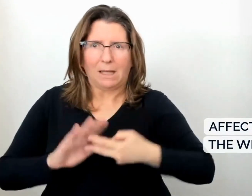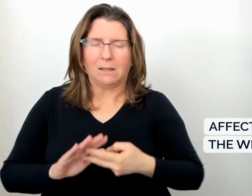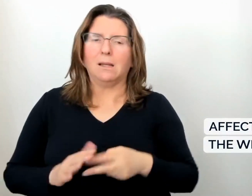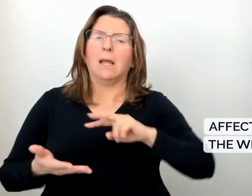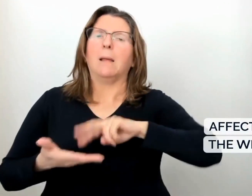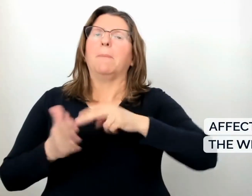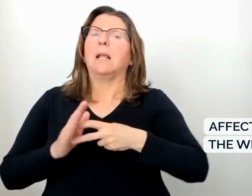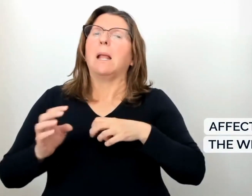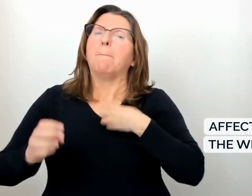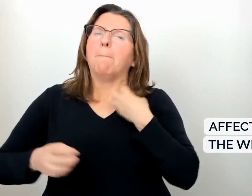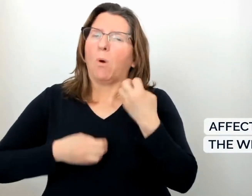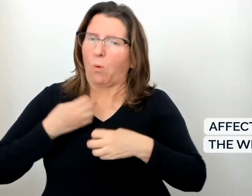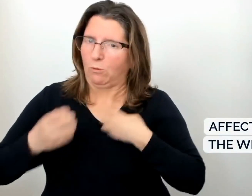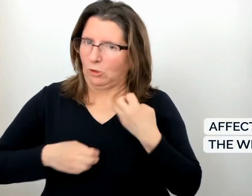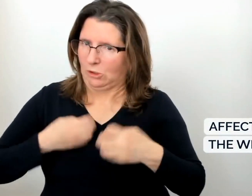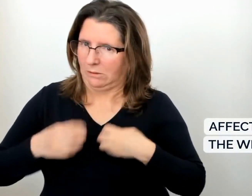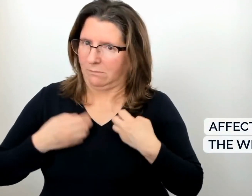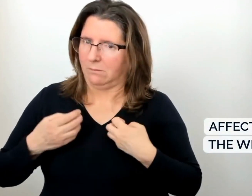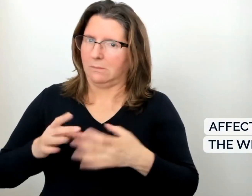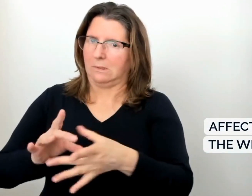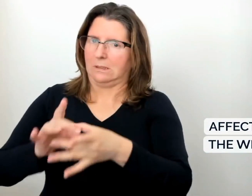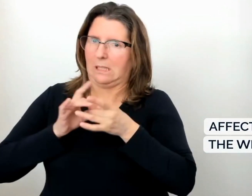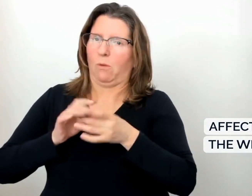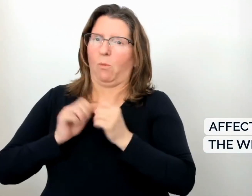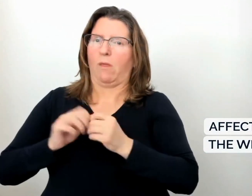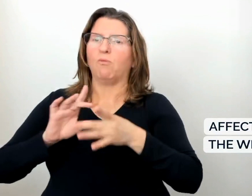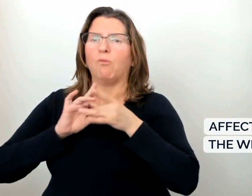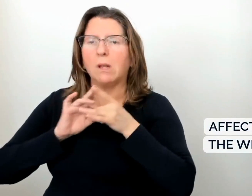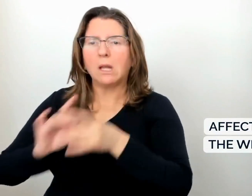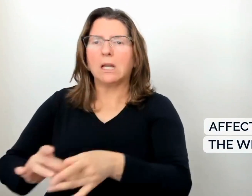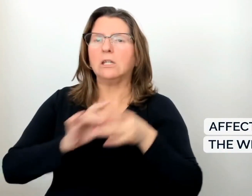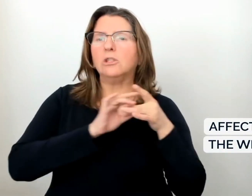These are associated with emotions and relationships.